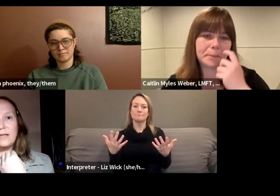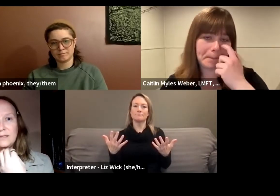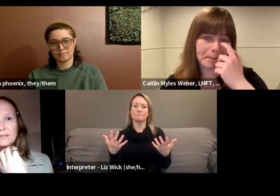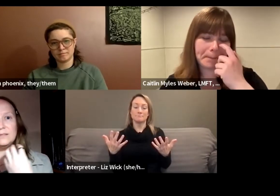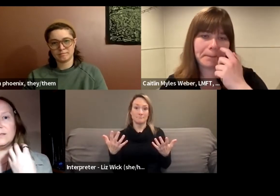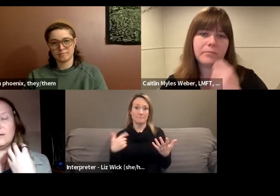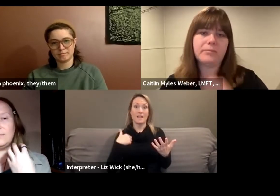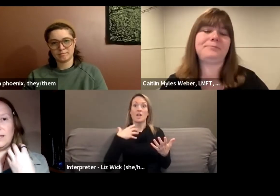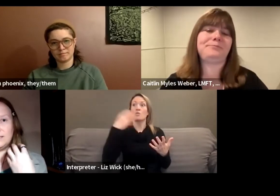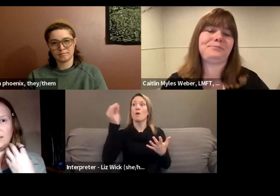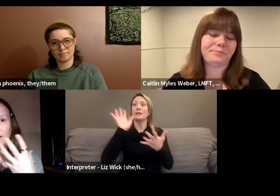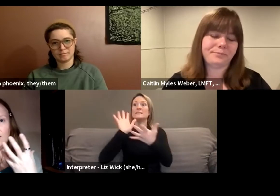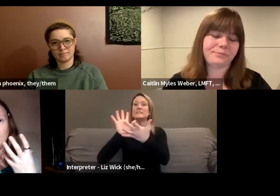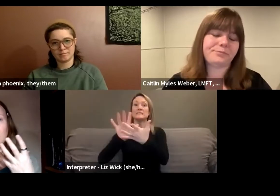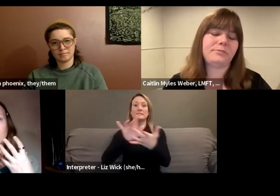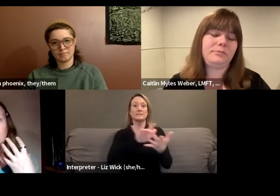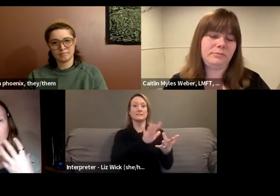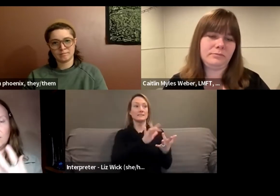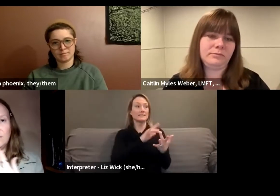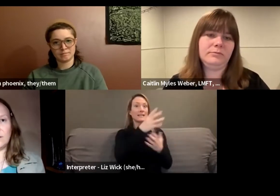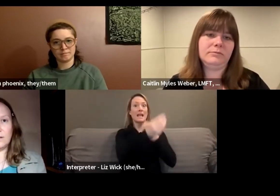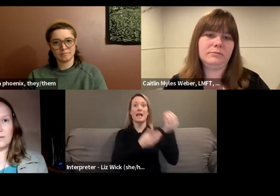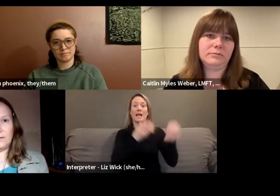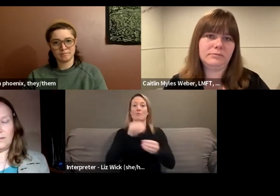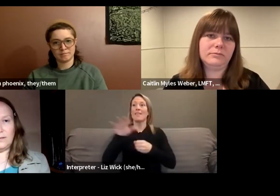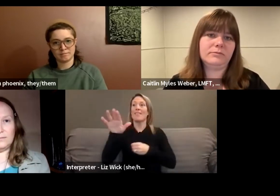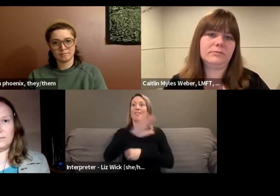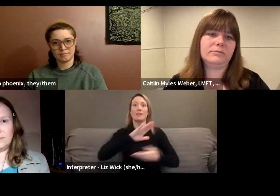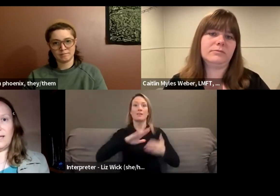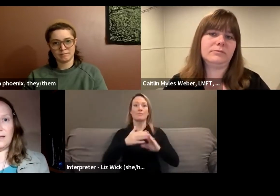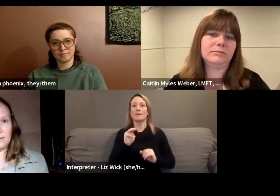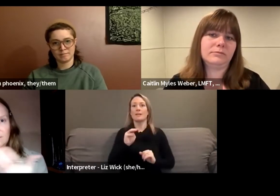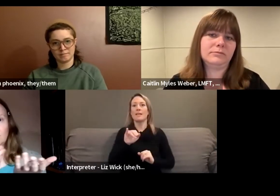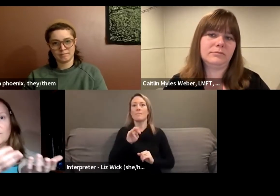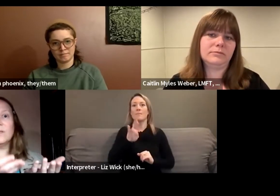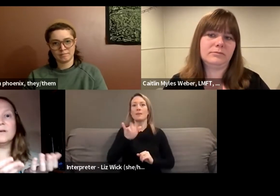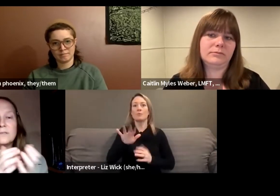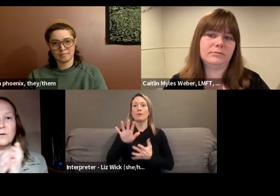and listen to them and take their story and not alter it.